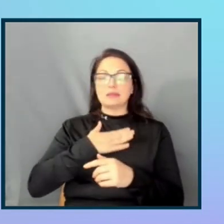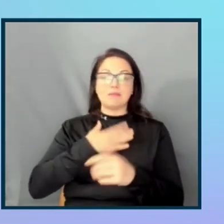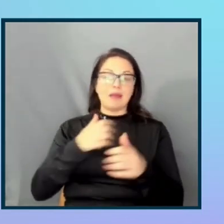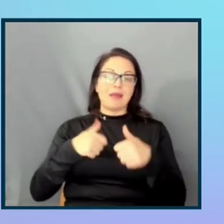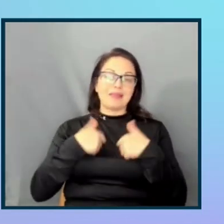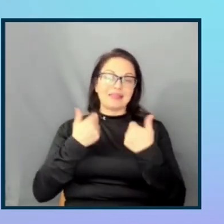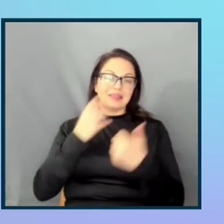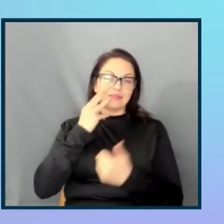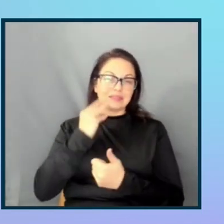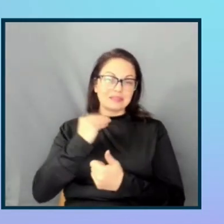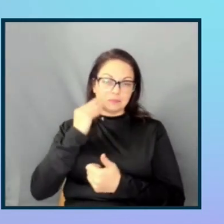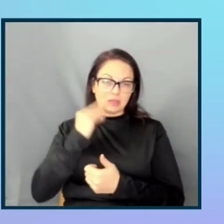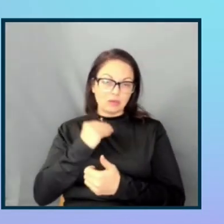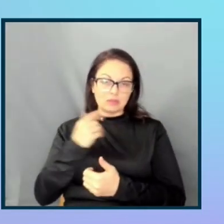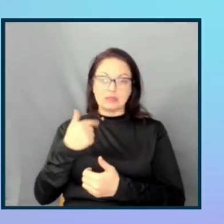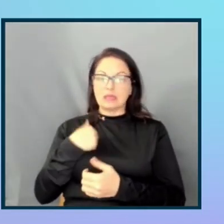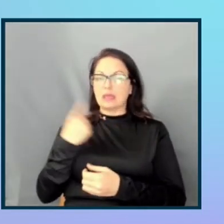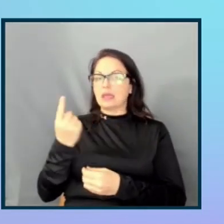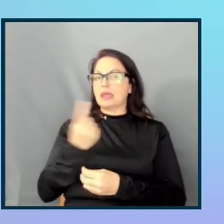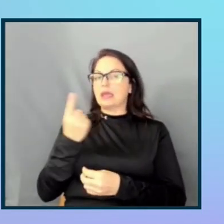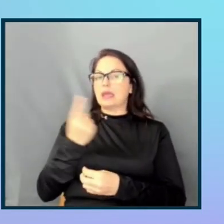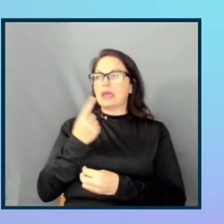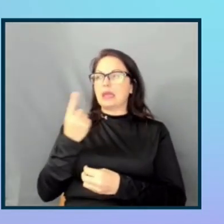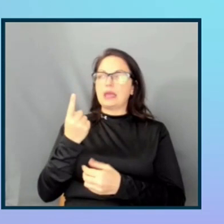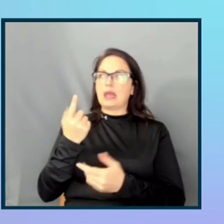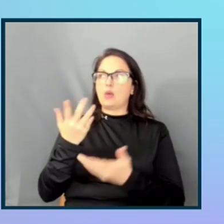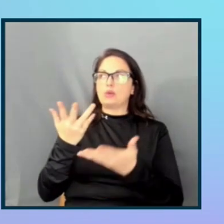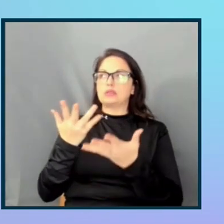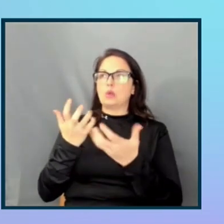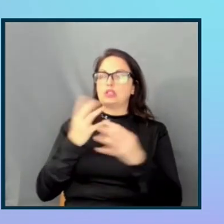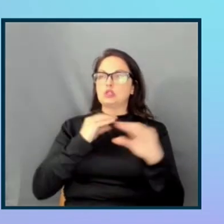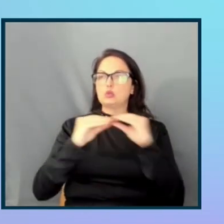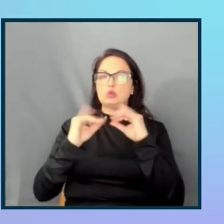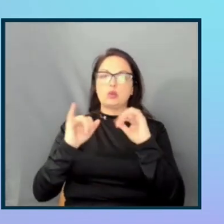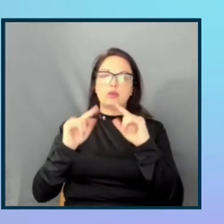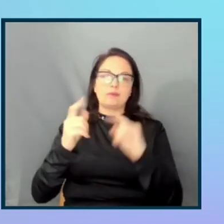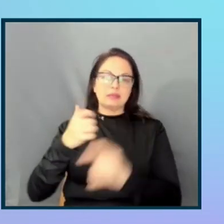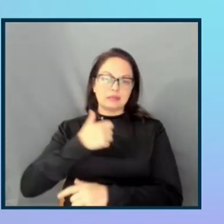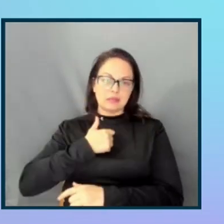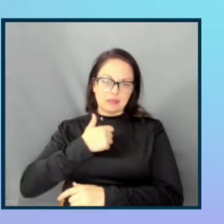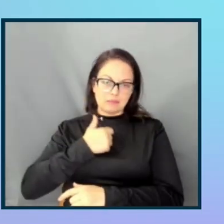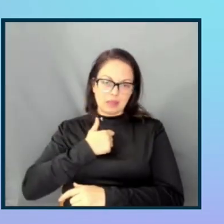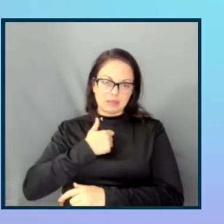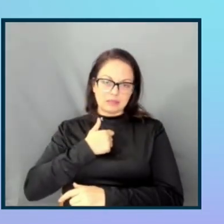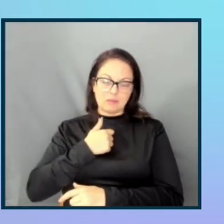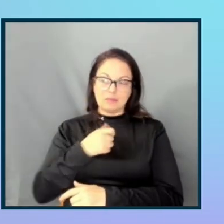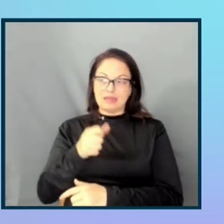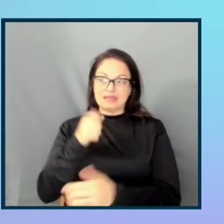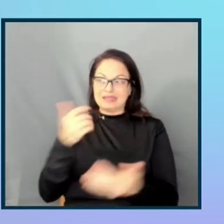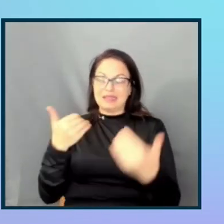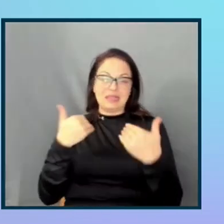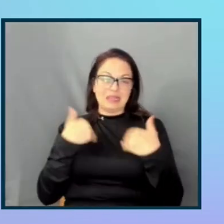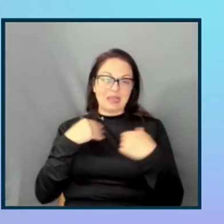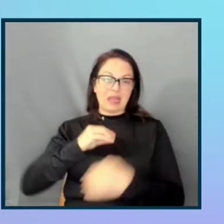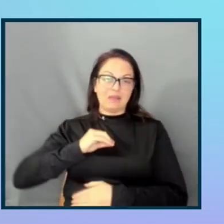And I was always prone to just fix it myself because I didn't have the confidence to scream louder